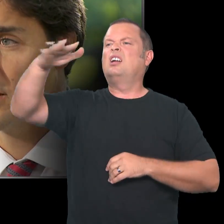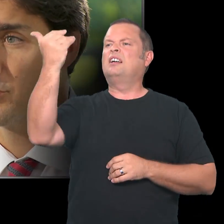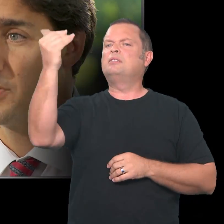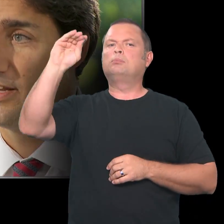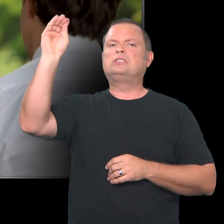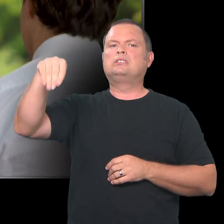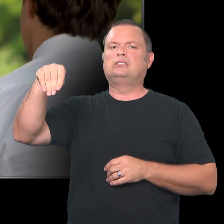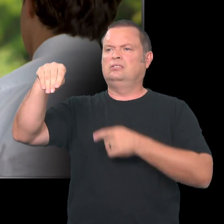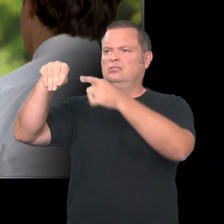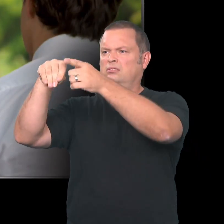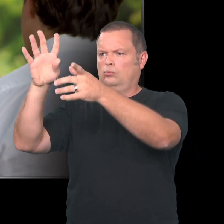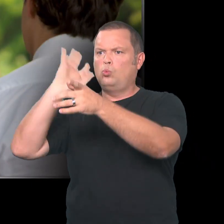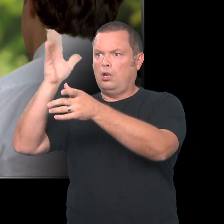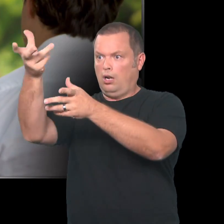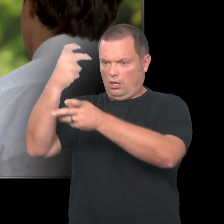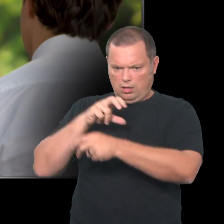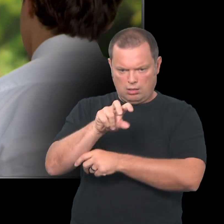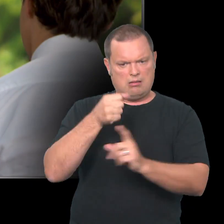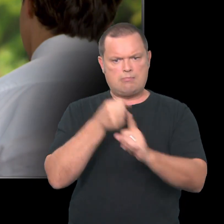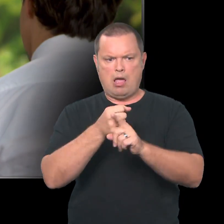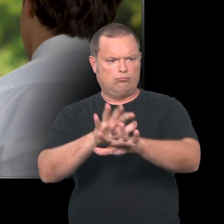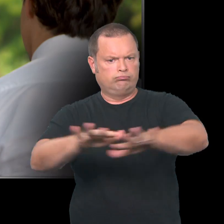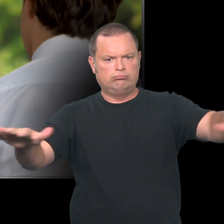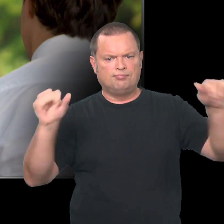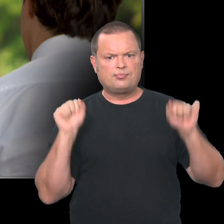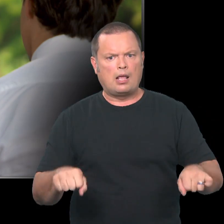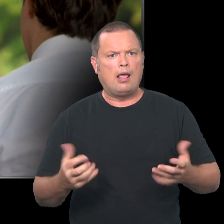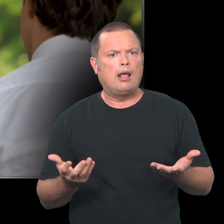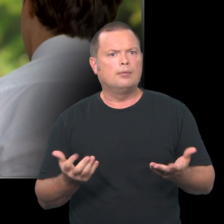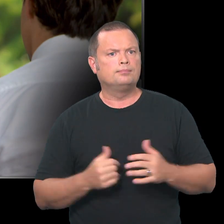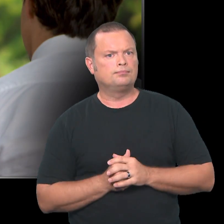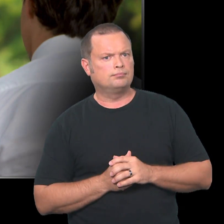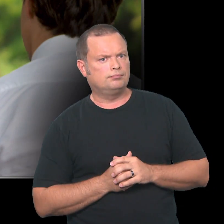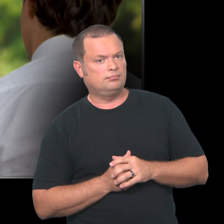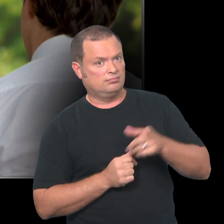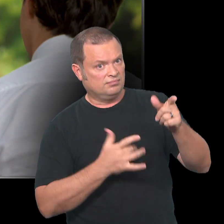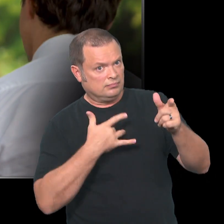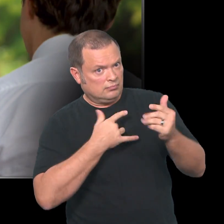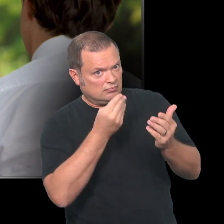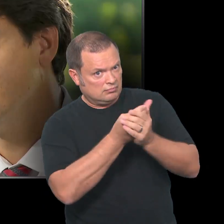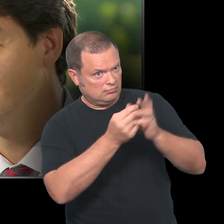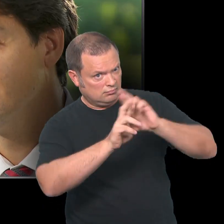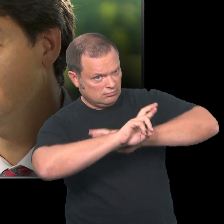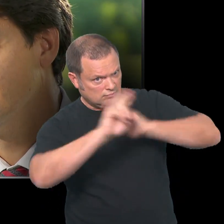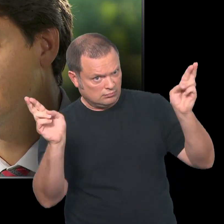mostly the wealthiest Canadians. But it's paid for by everyone. Do you think the money exists for you